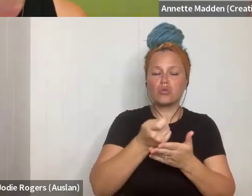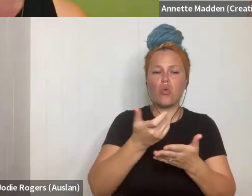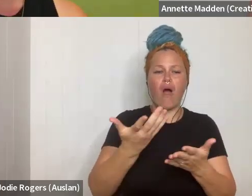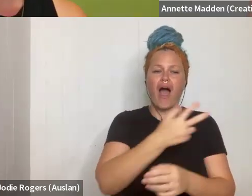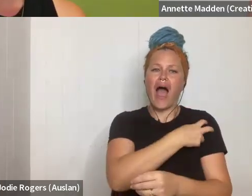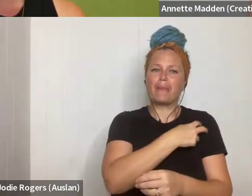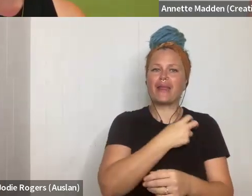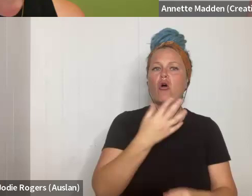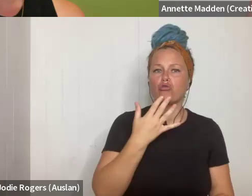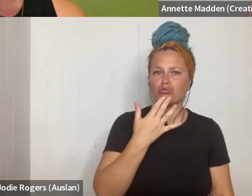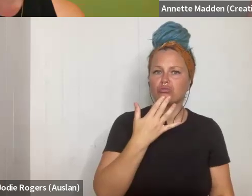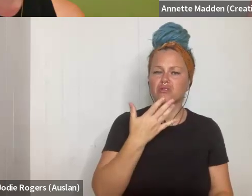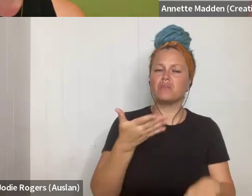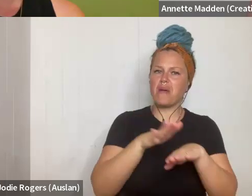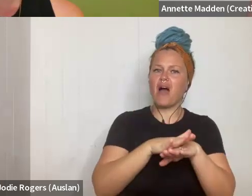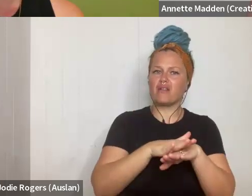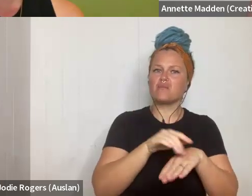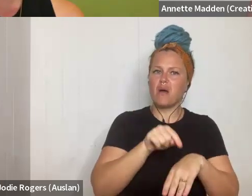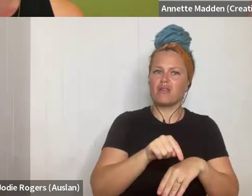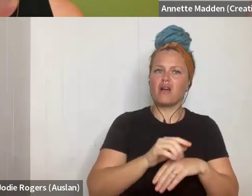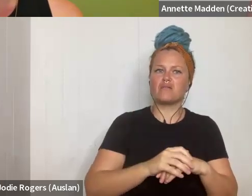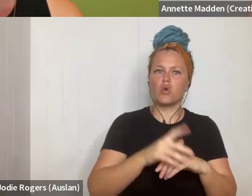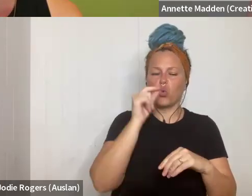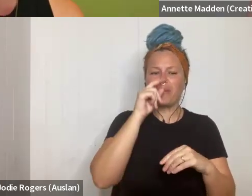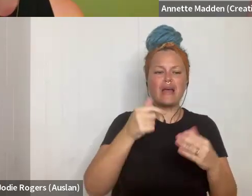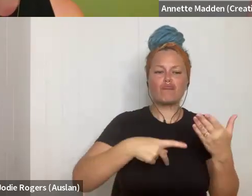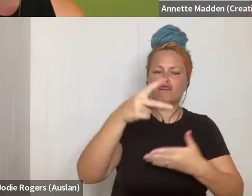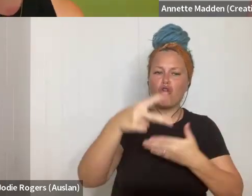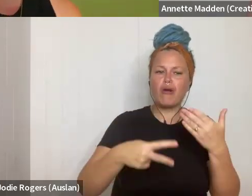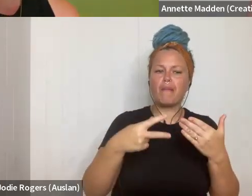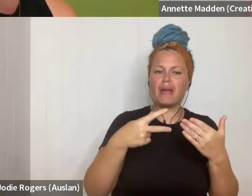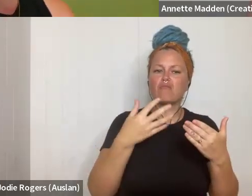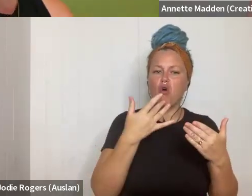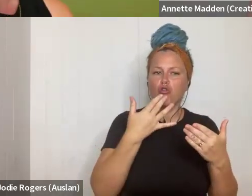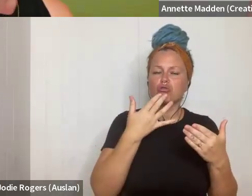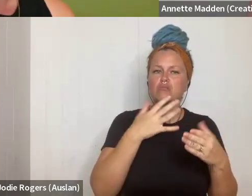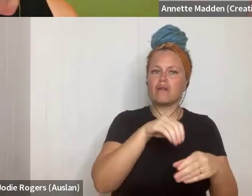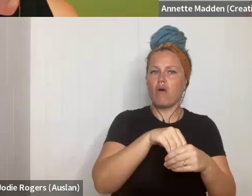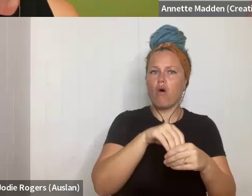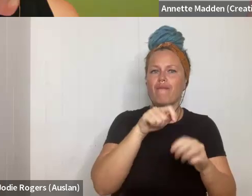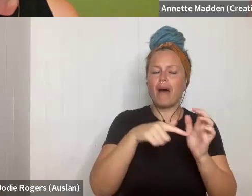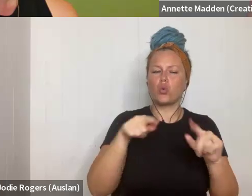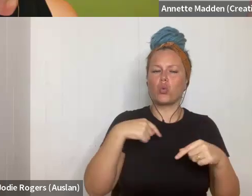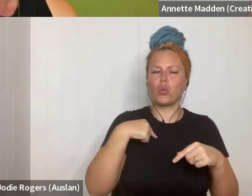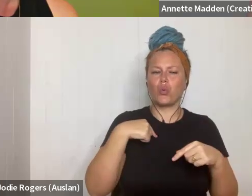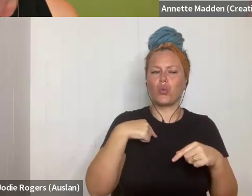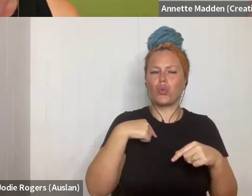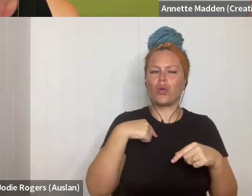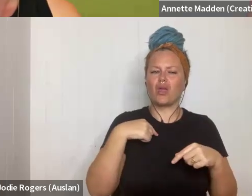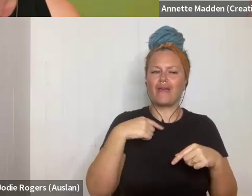for artists and art workers, and core operational costs relating to organisations, so that may include rent, or other administrative costs.